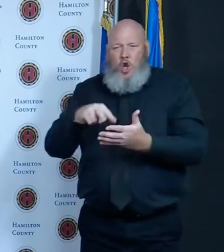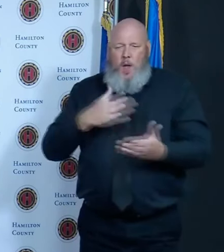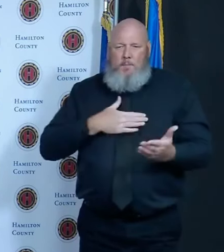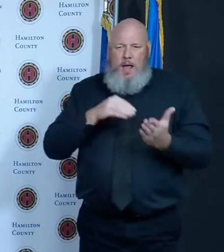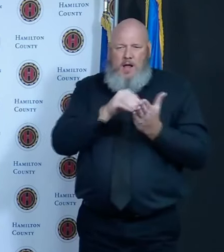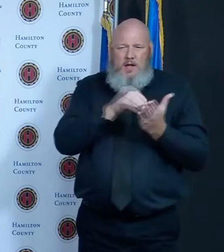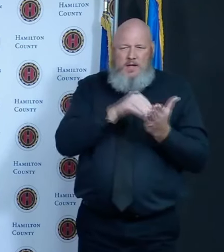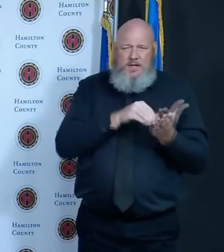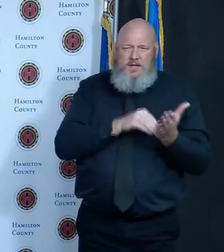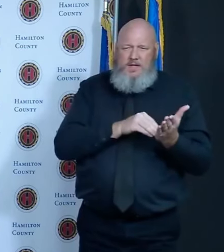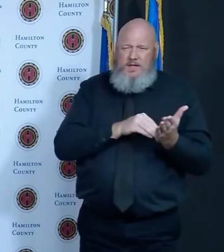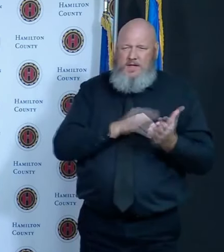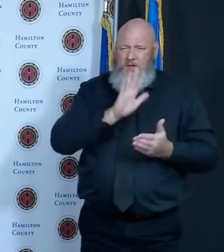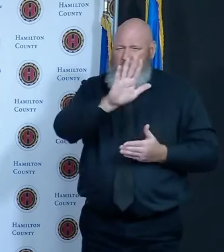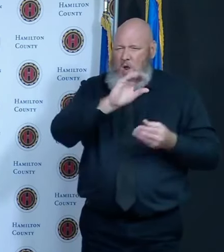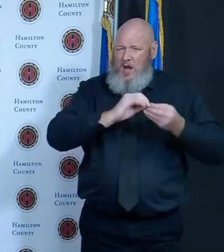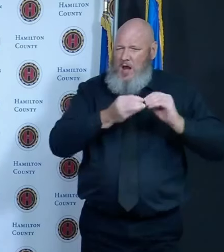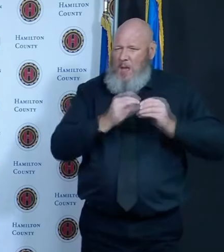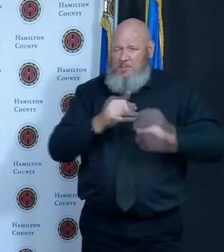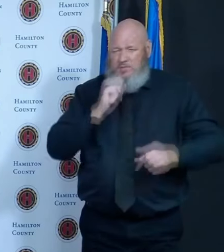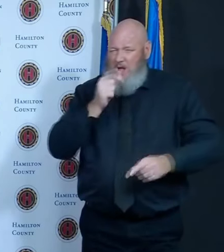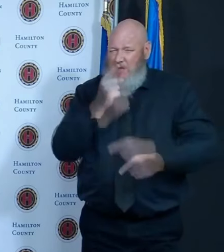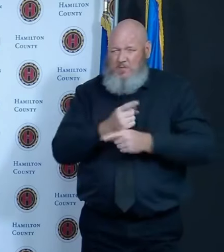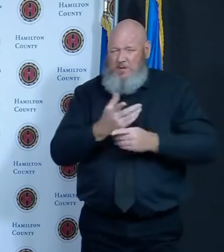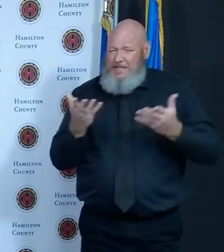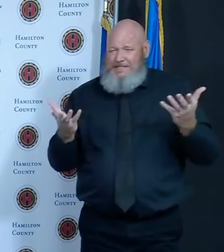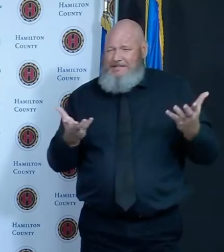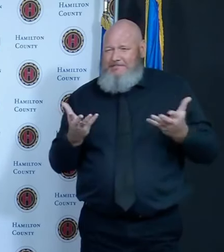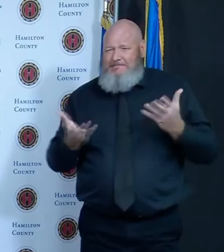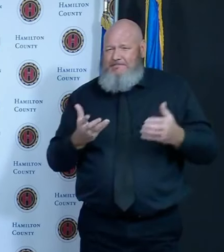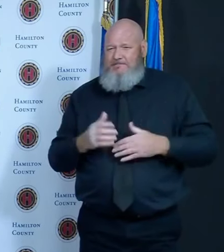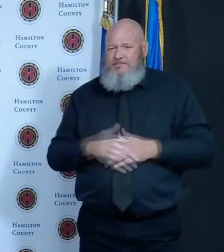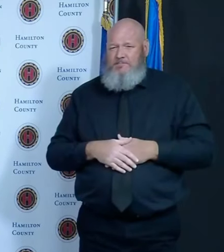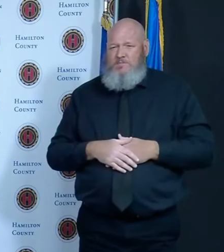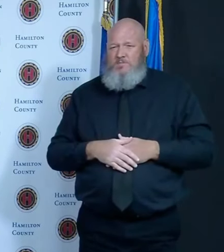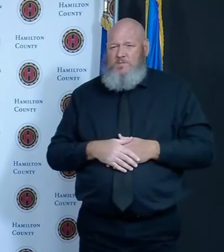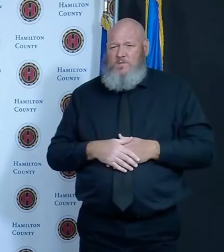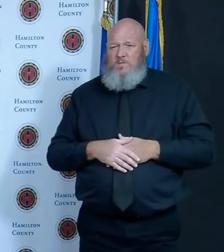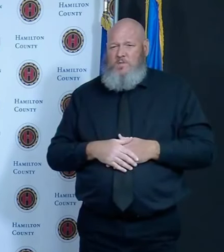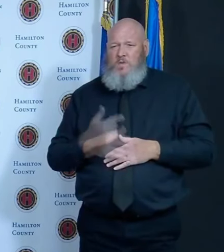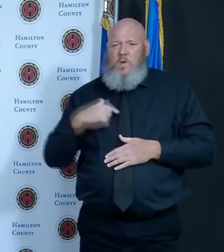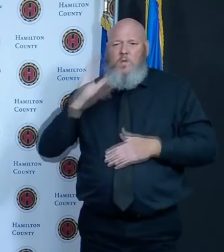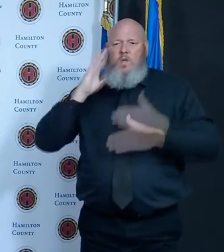but let me talk broadly about your question which is yes we are still